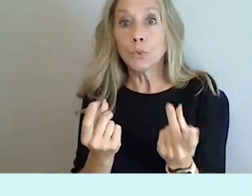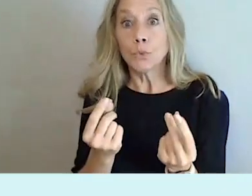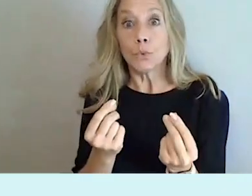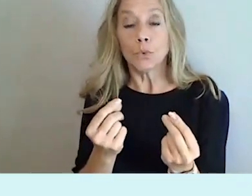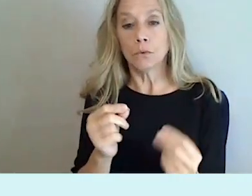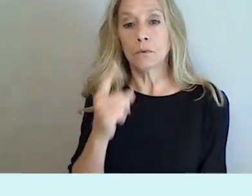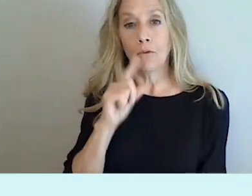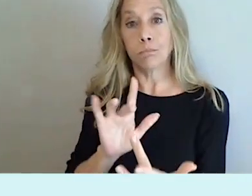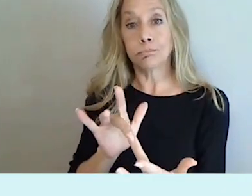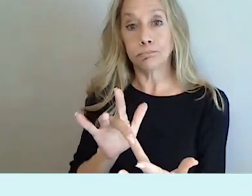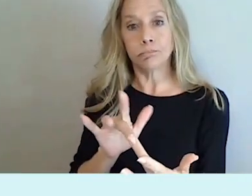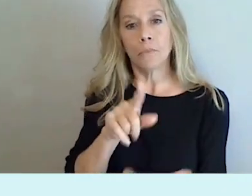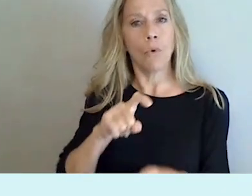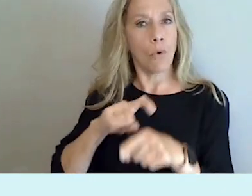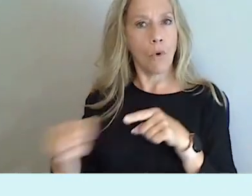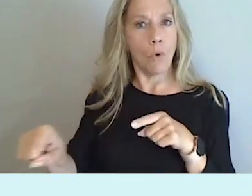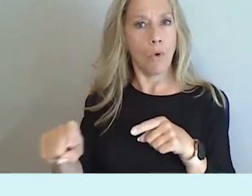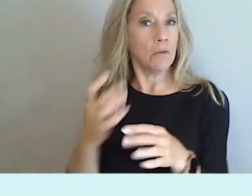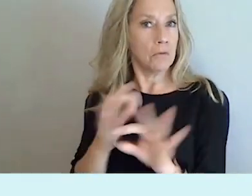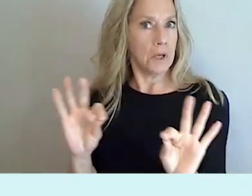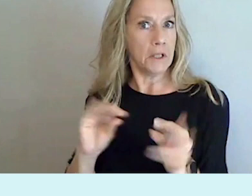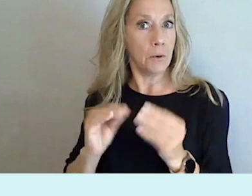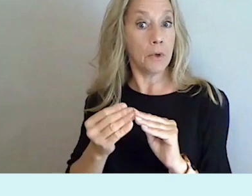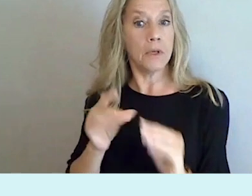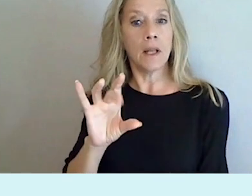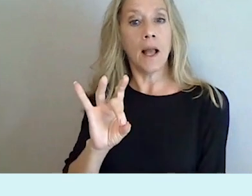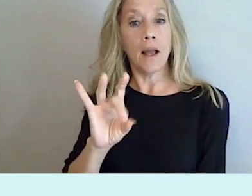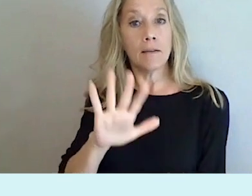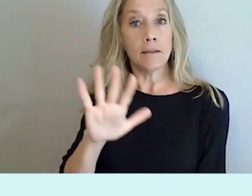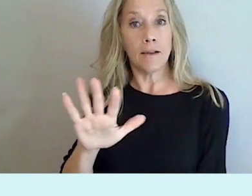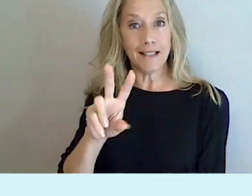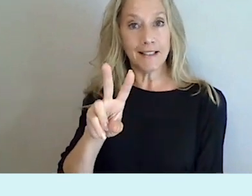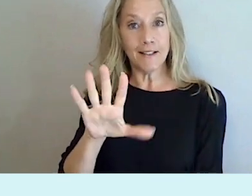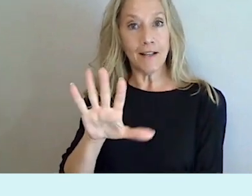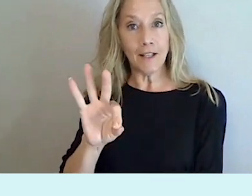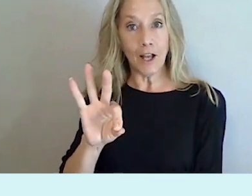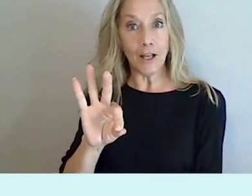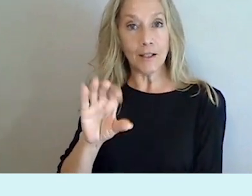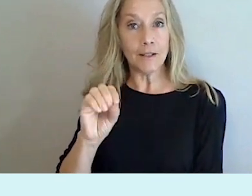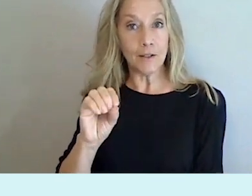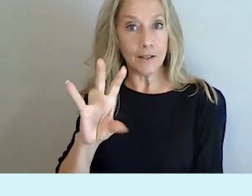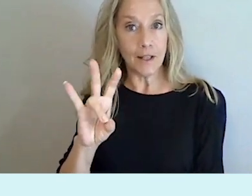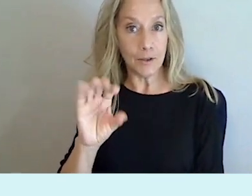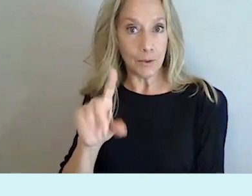call TennCare Connect, for free, at 855-259-0701.